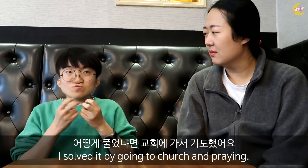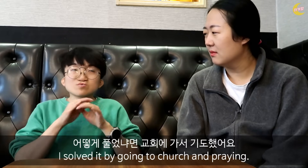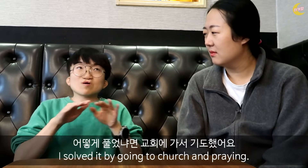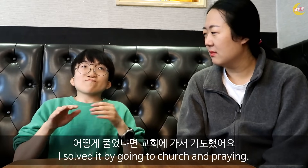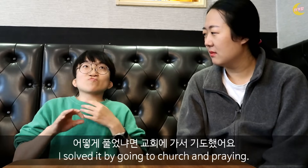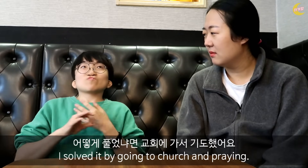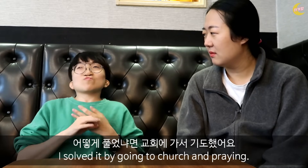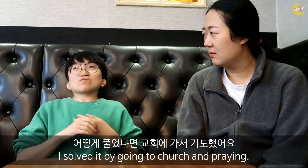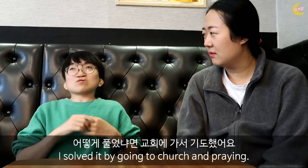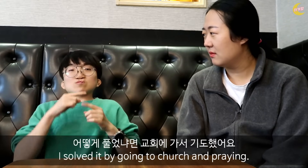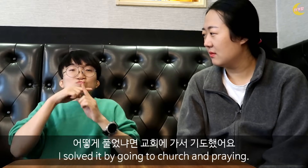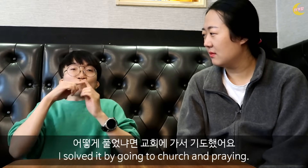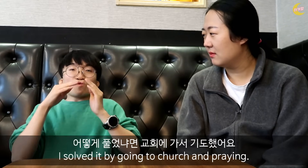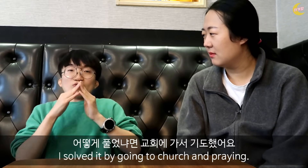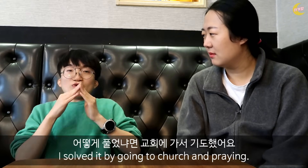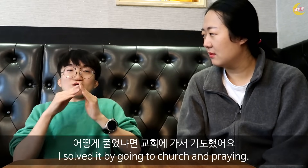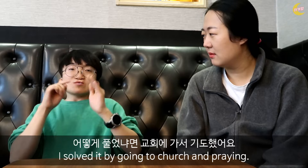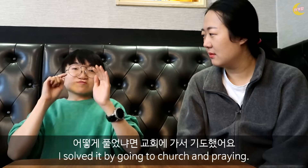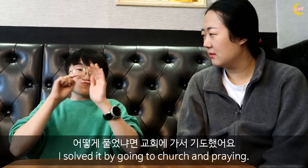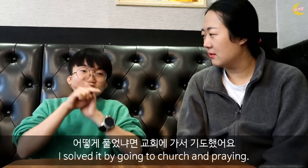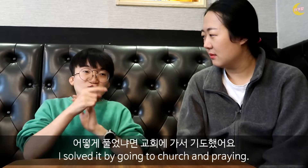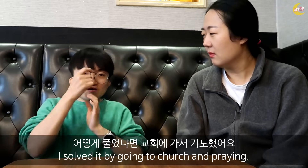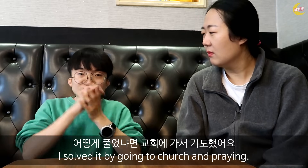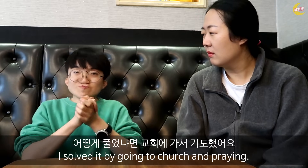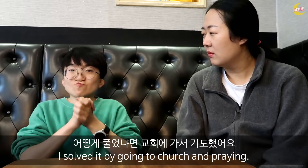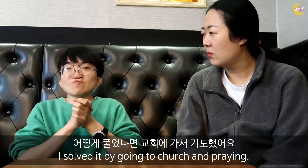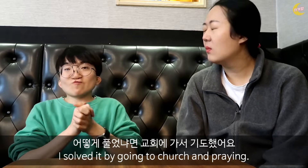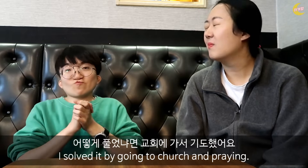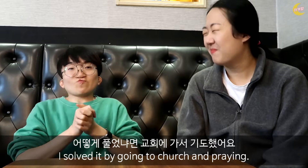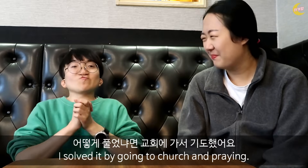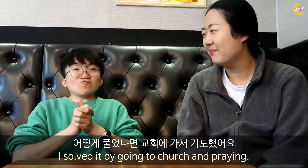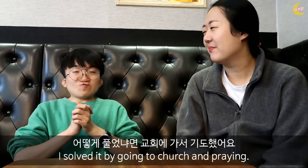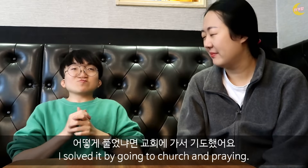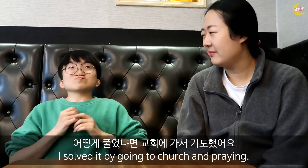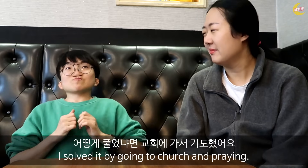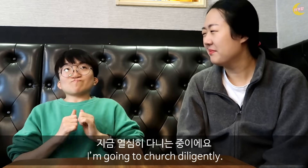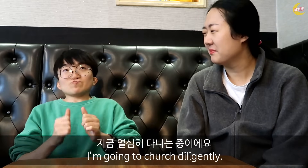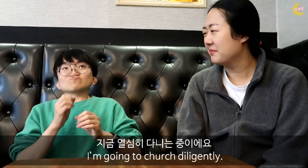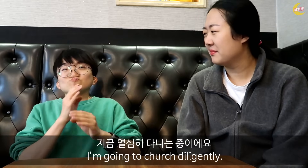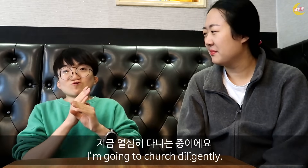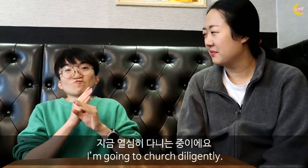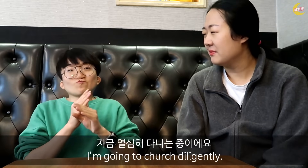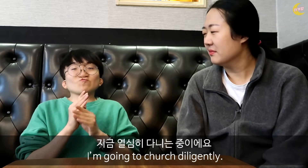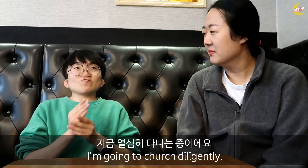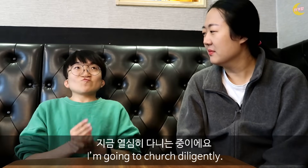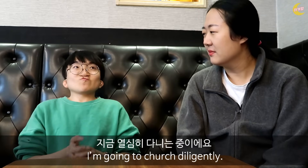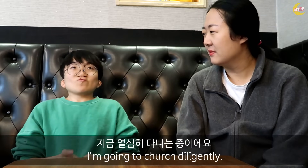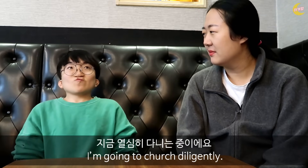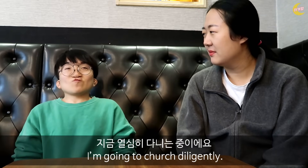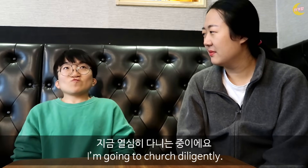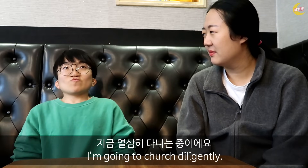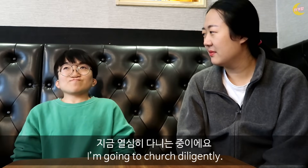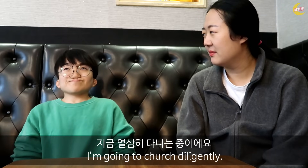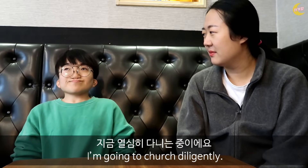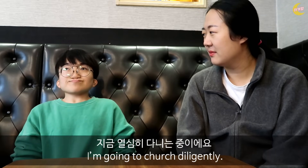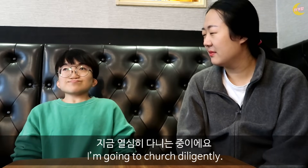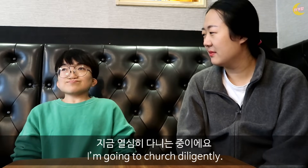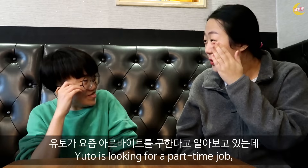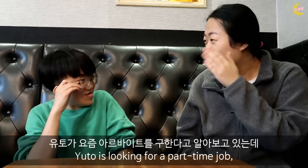I solved it by going to church and praying. I’m going to church diligently.